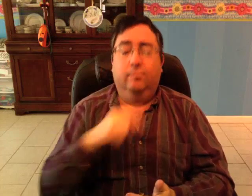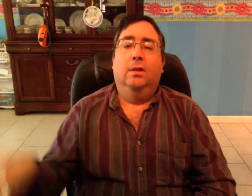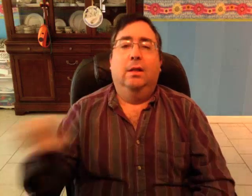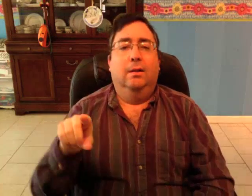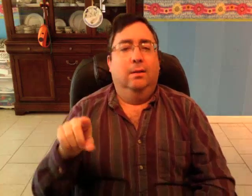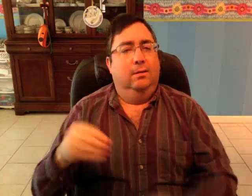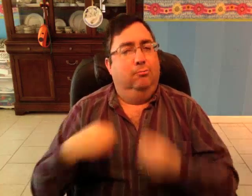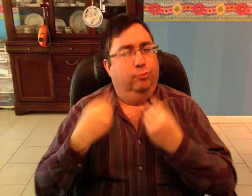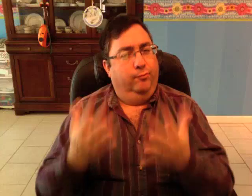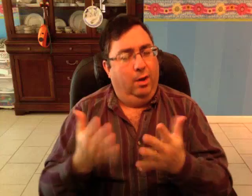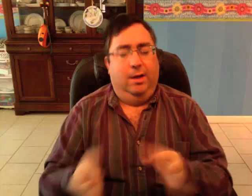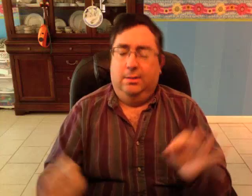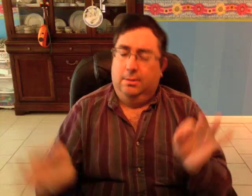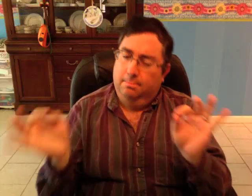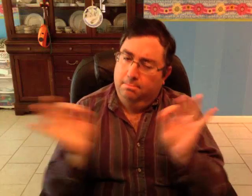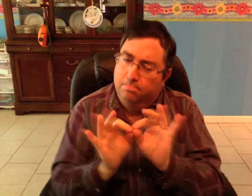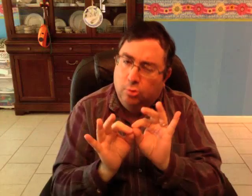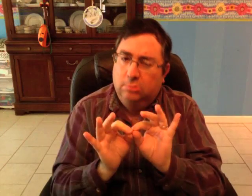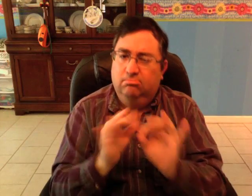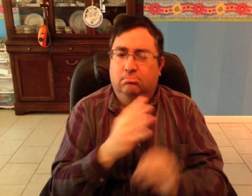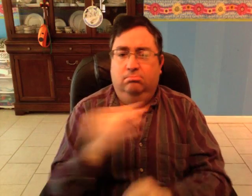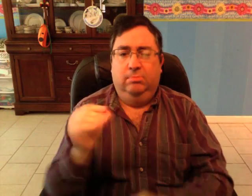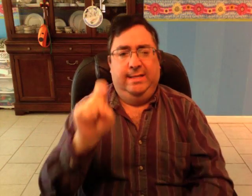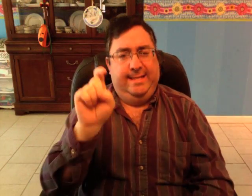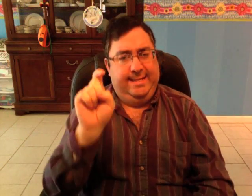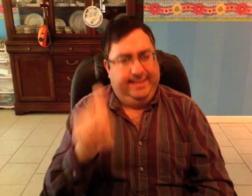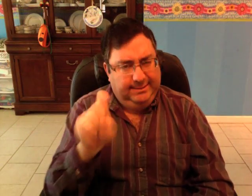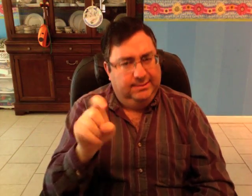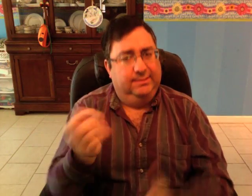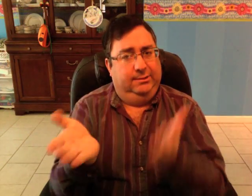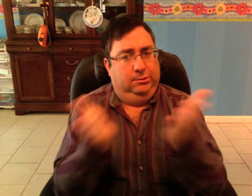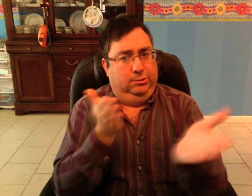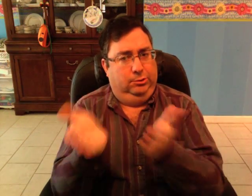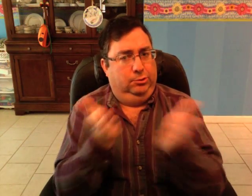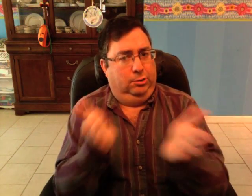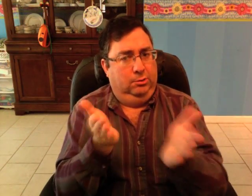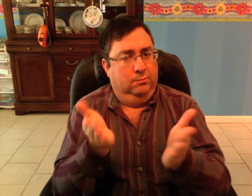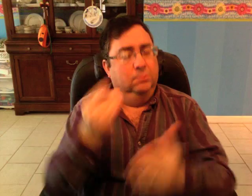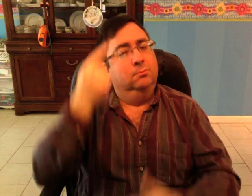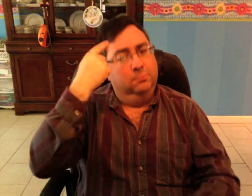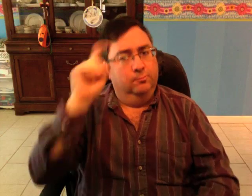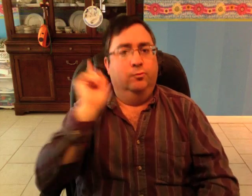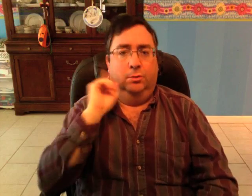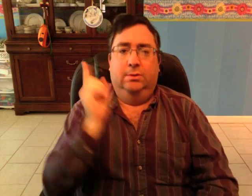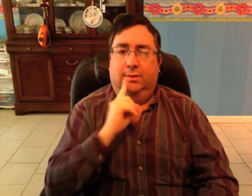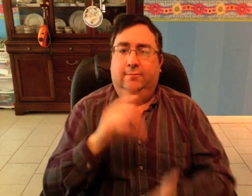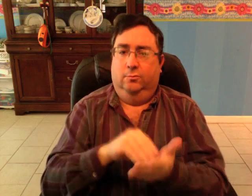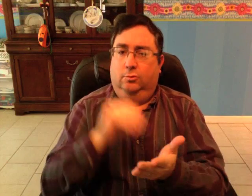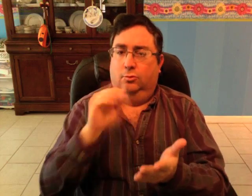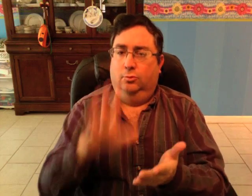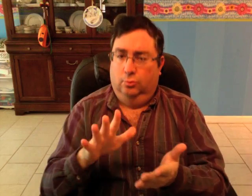they provide an important and necessary service for Deaf students.